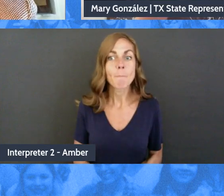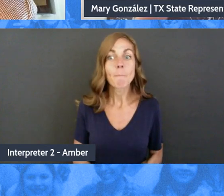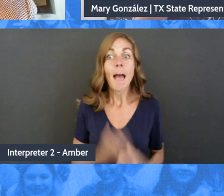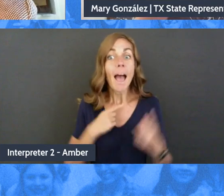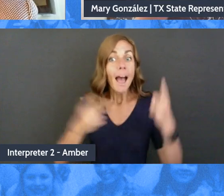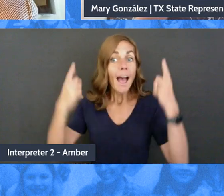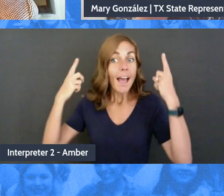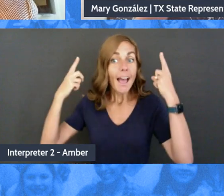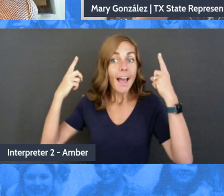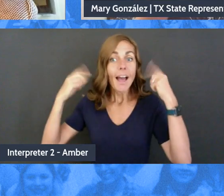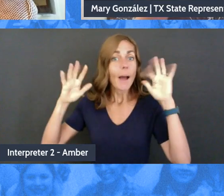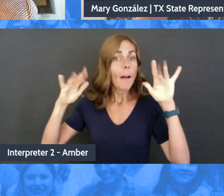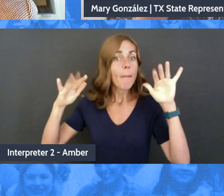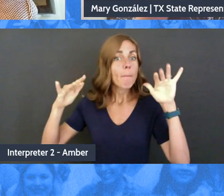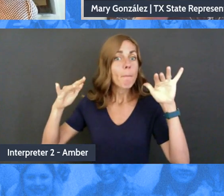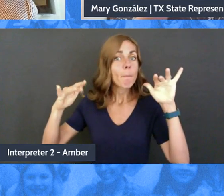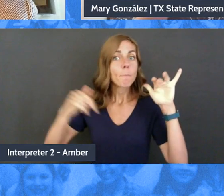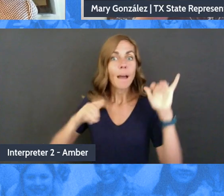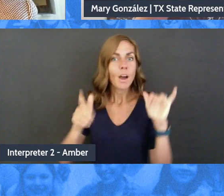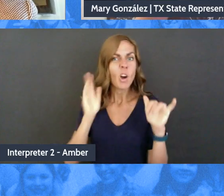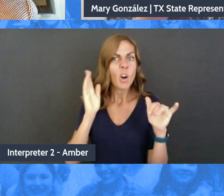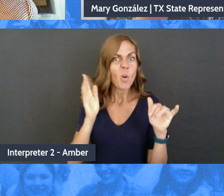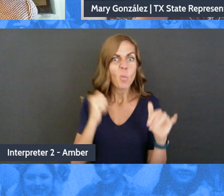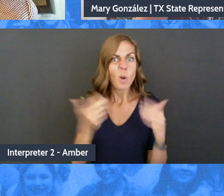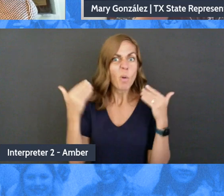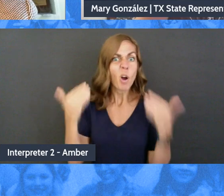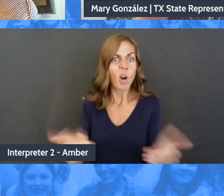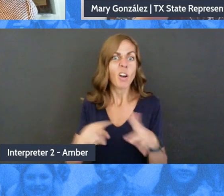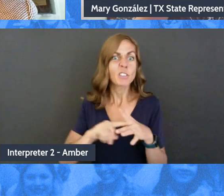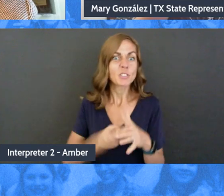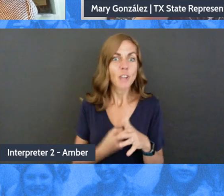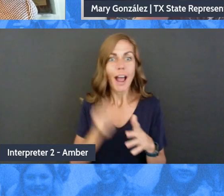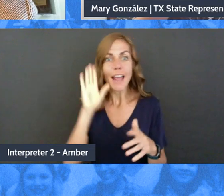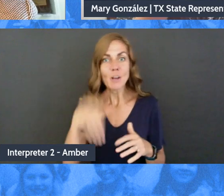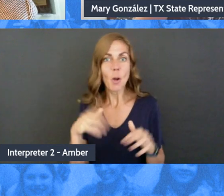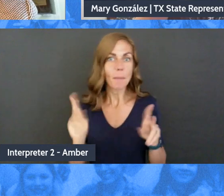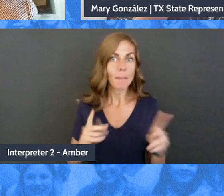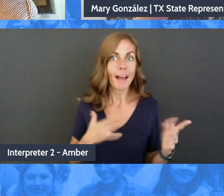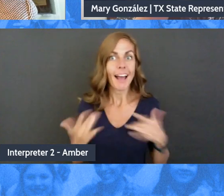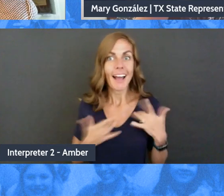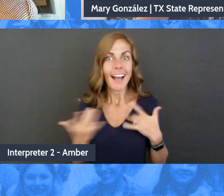'cause I know folks are really eager to hear from you all and hear about your work. So to get started,